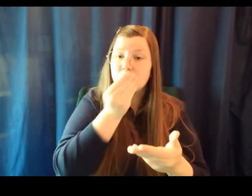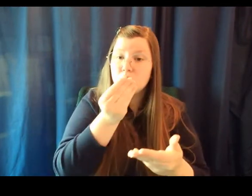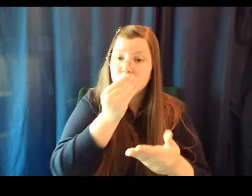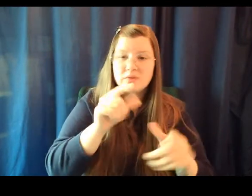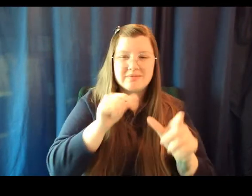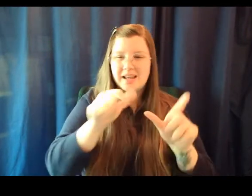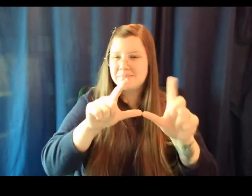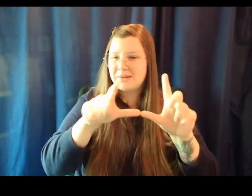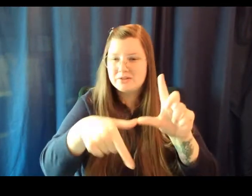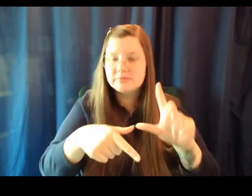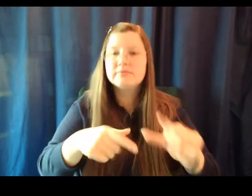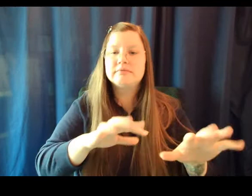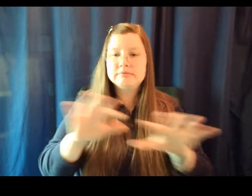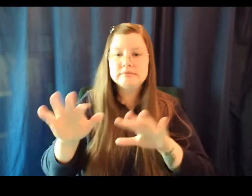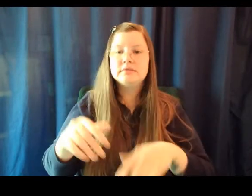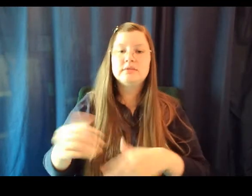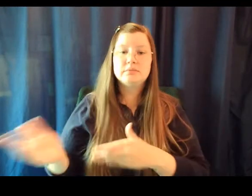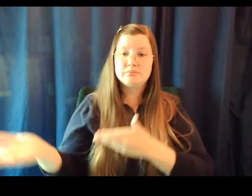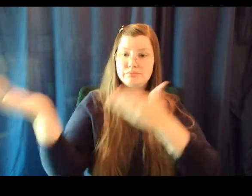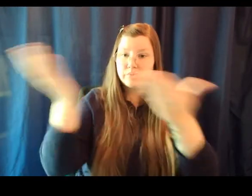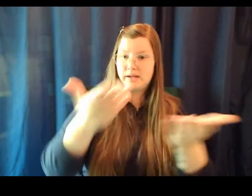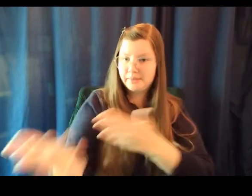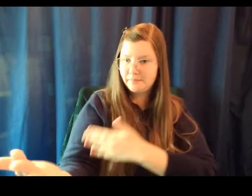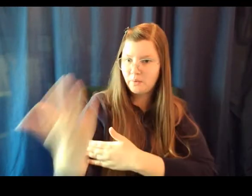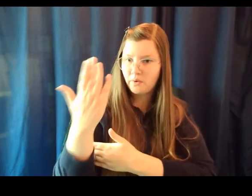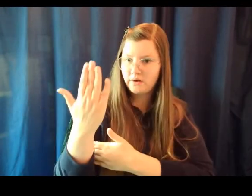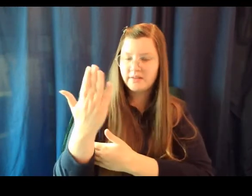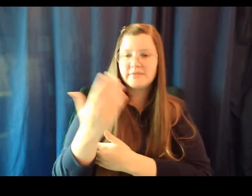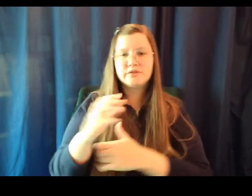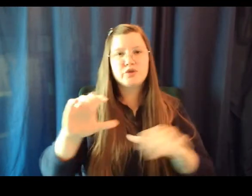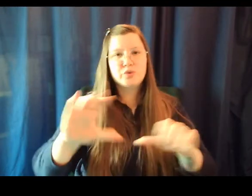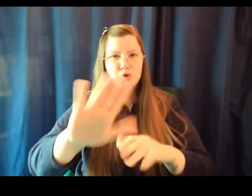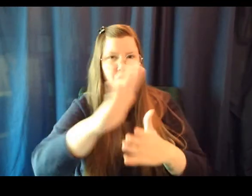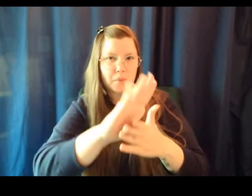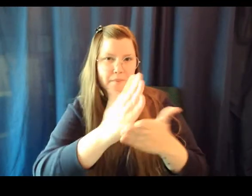Do your part in the community, a little help goes a long way!